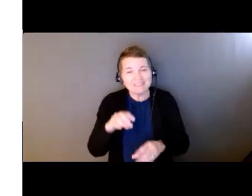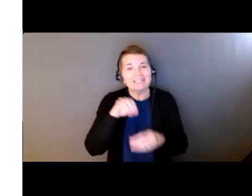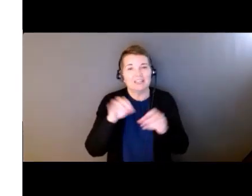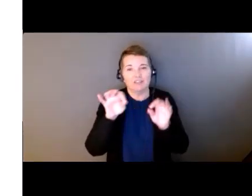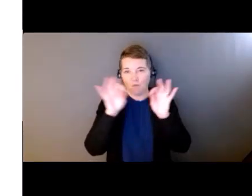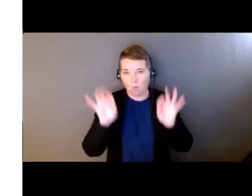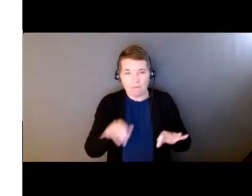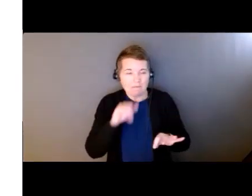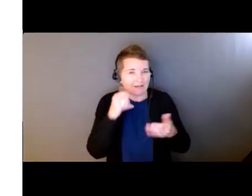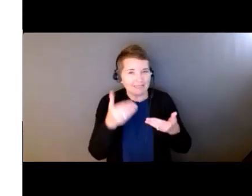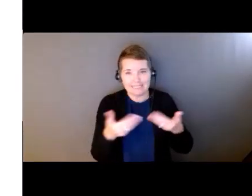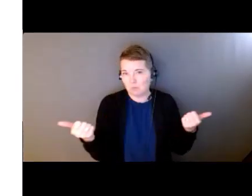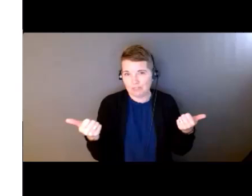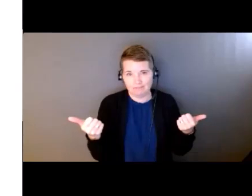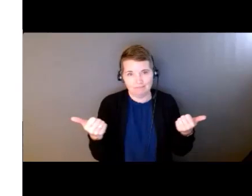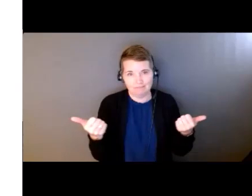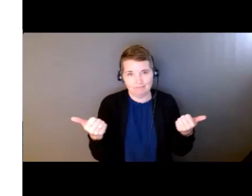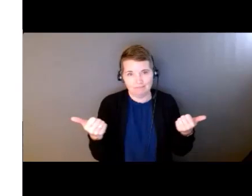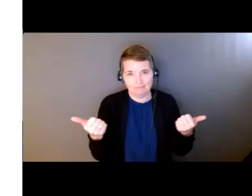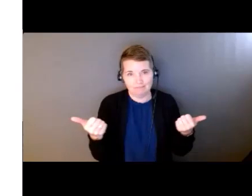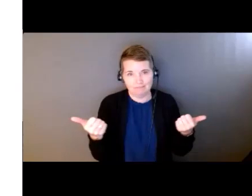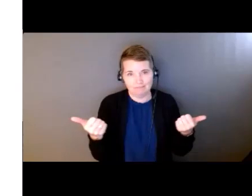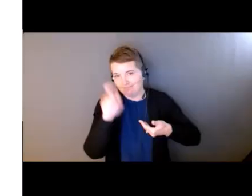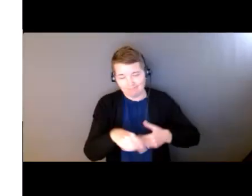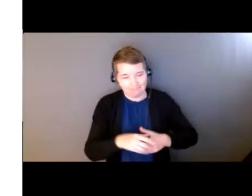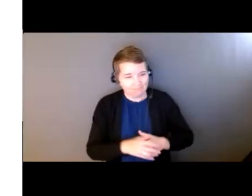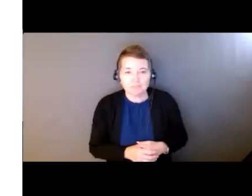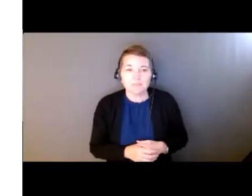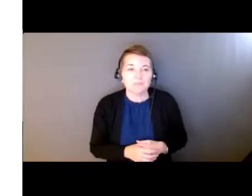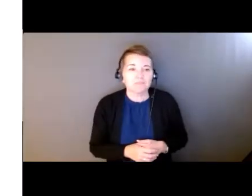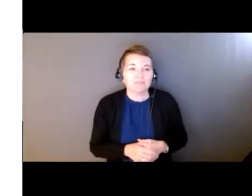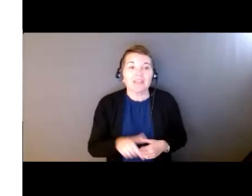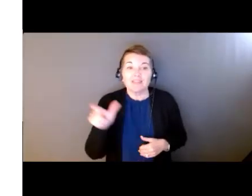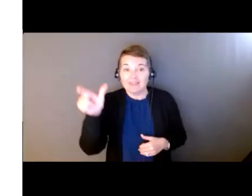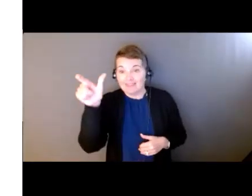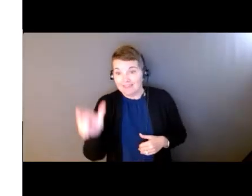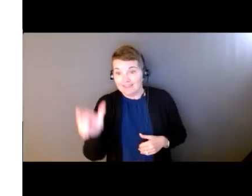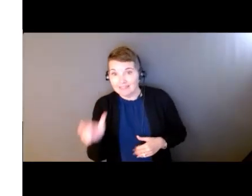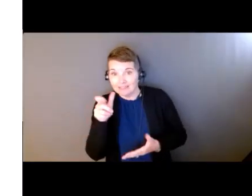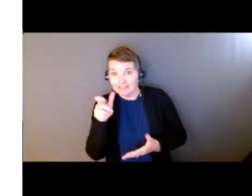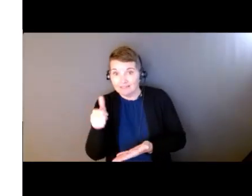This helpful hint section will serve to remind applicants about the application